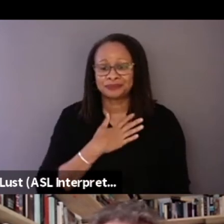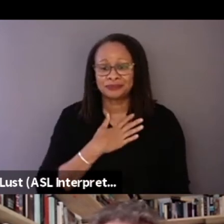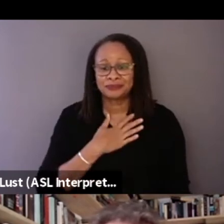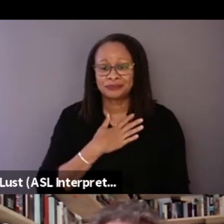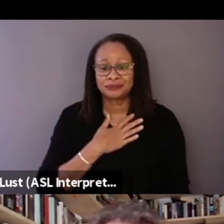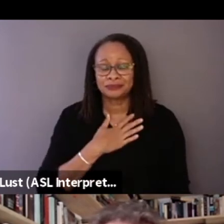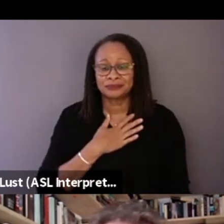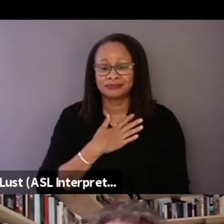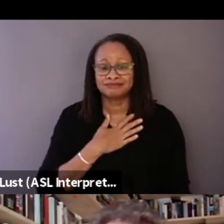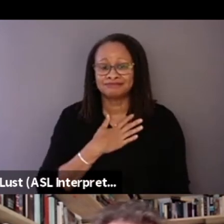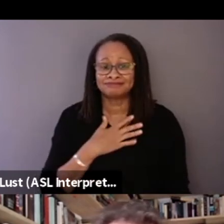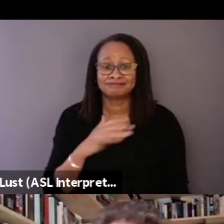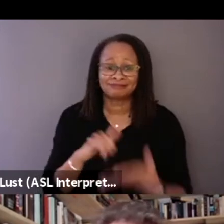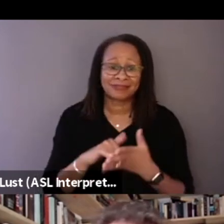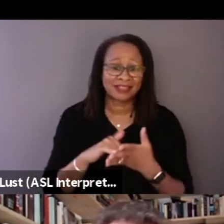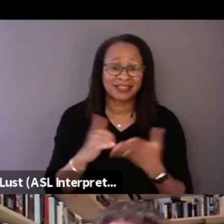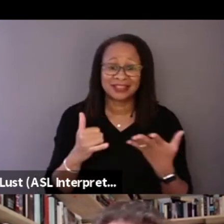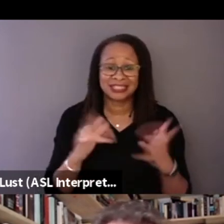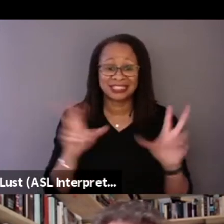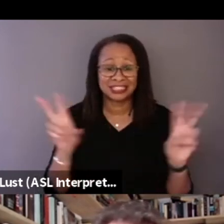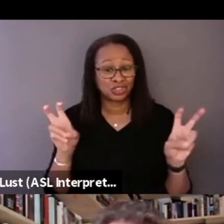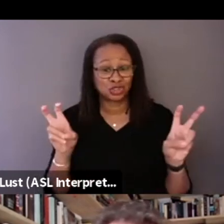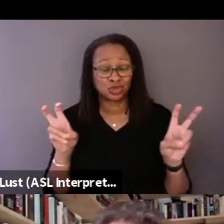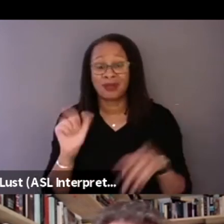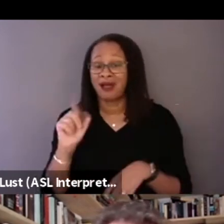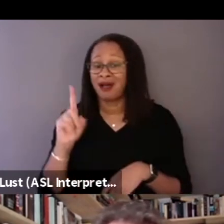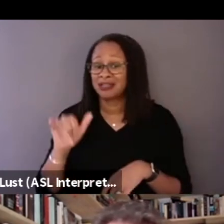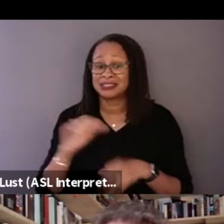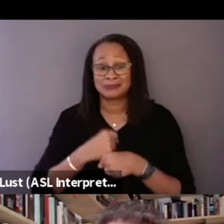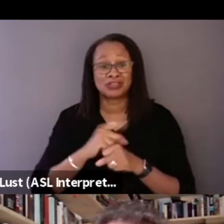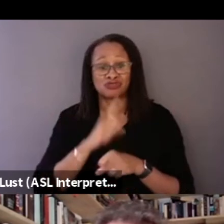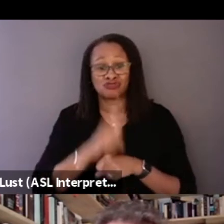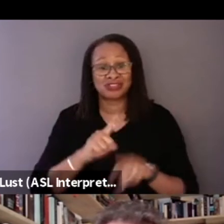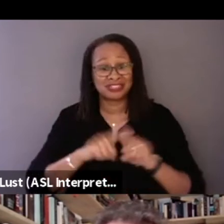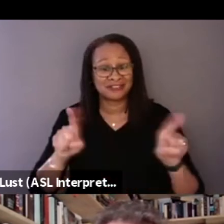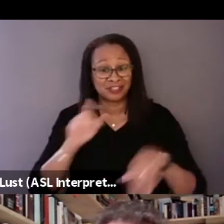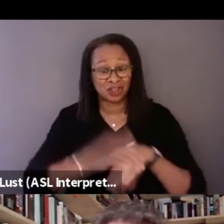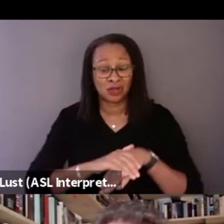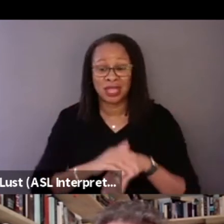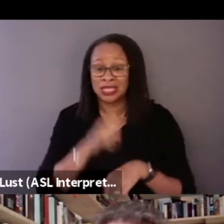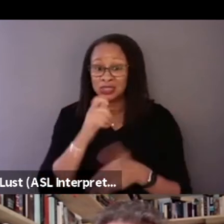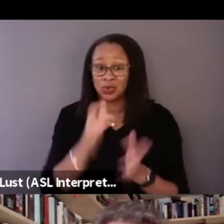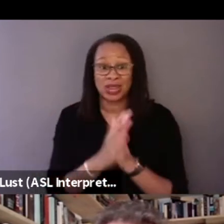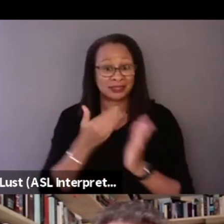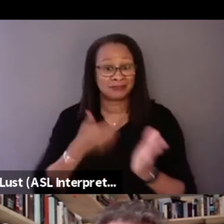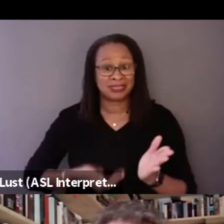that's an issue Ady has made a real difference on. And you know, don't ask me, ask Nancy Pelosi.